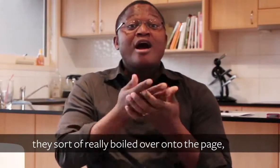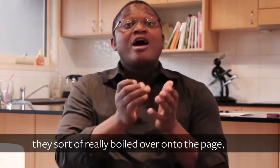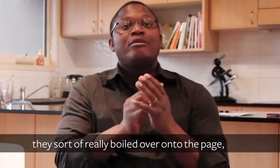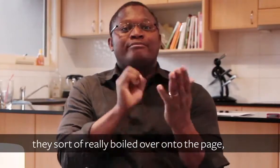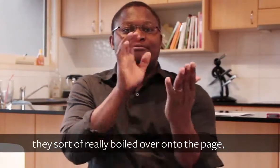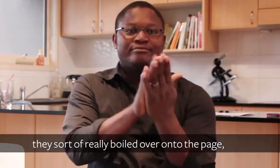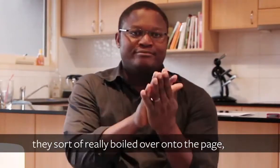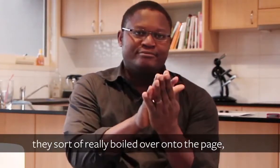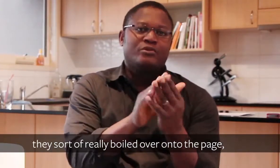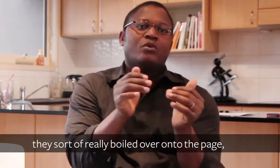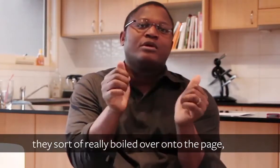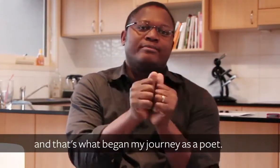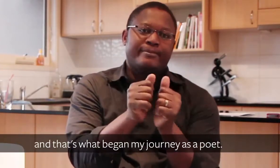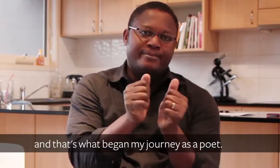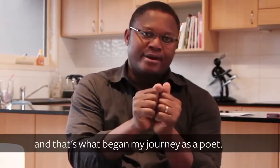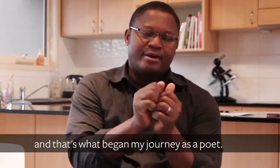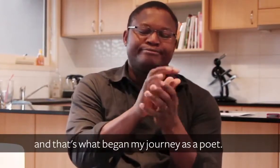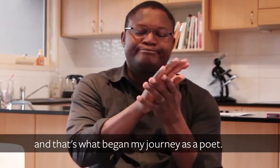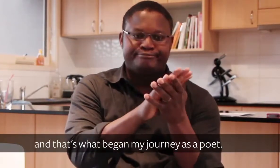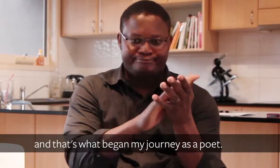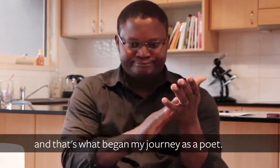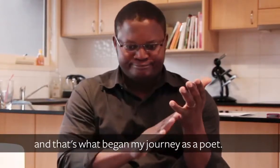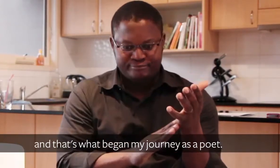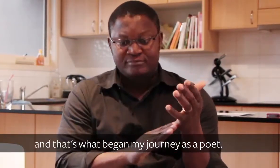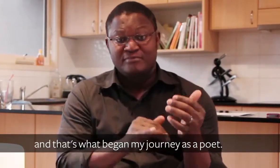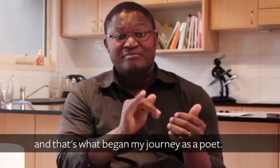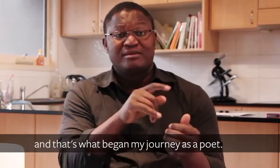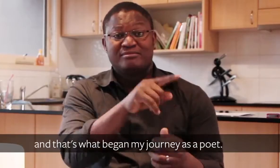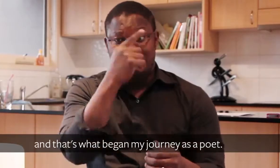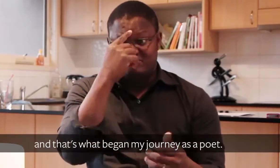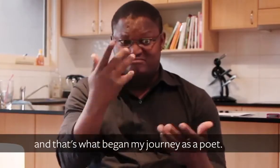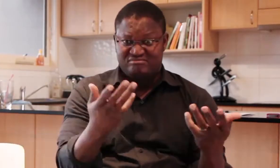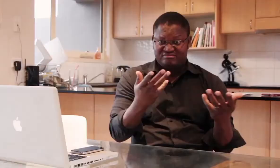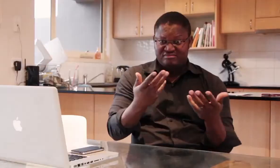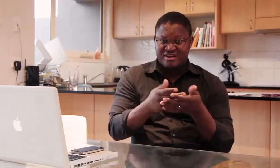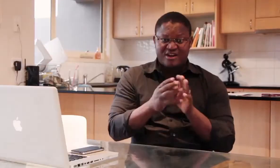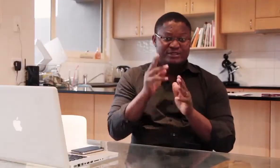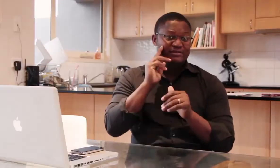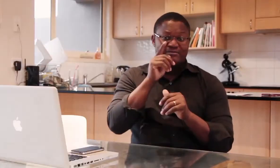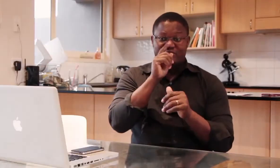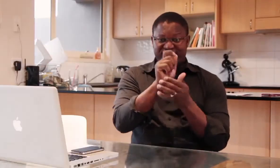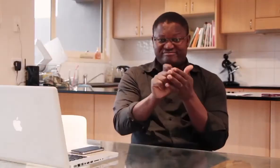really boiled over onto the page, and that's what began my journey as a poet.